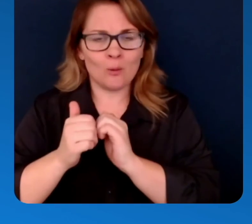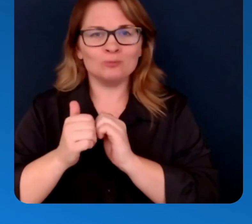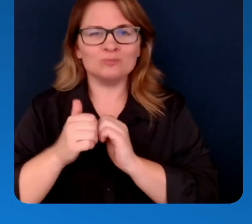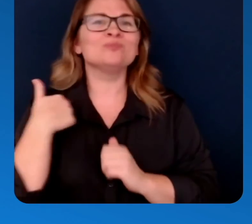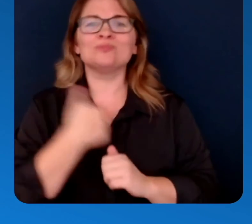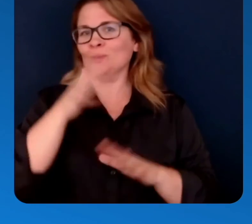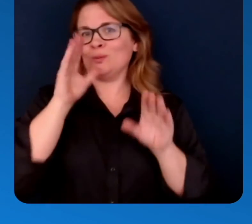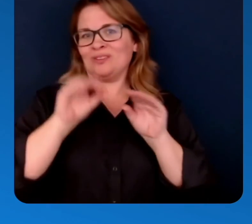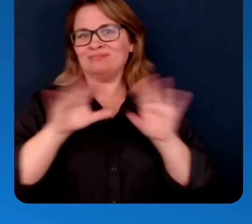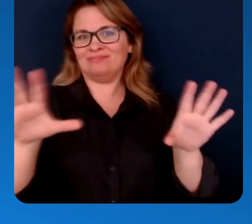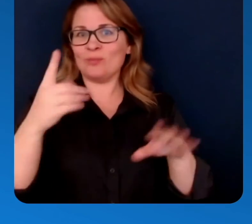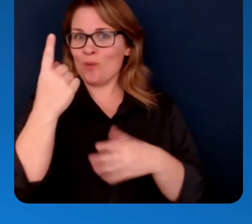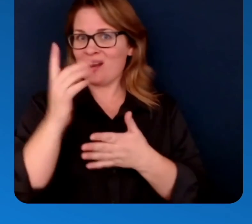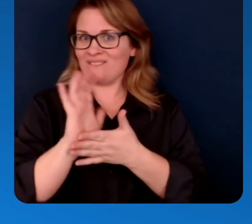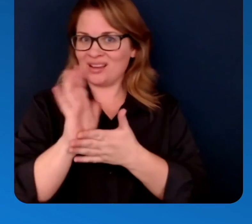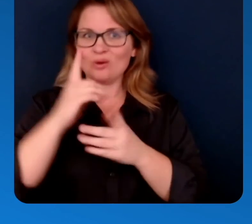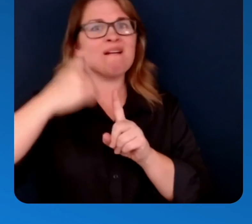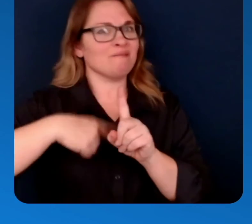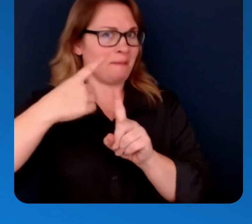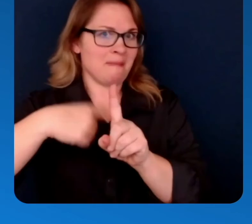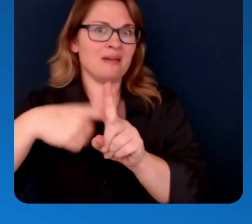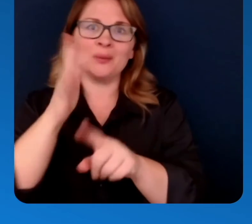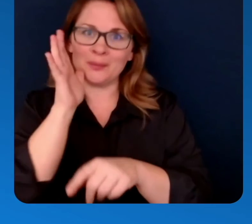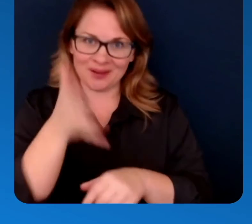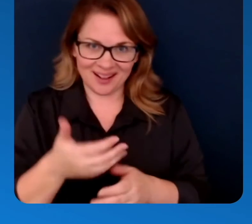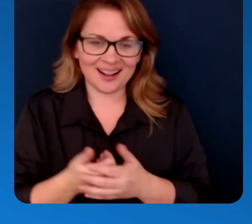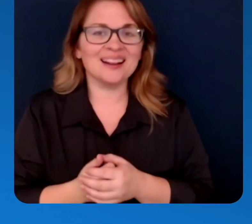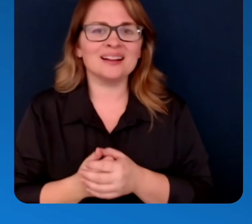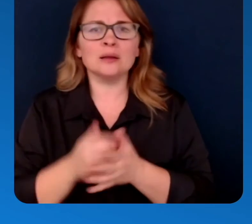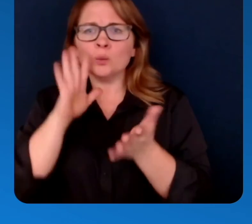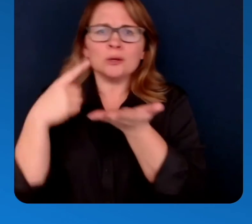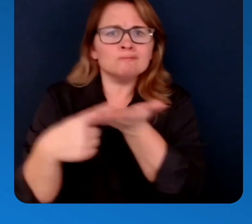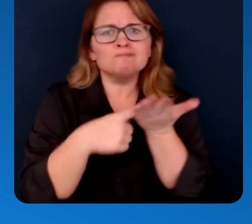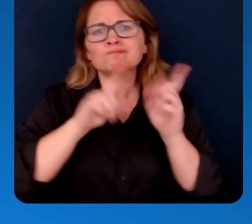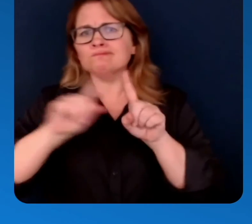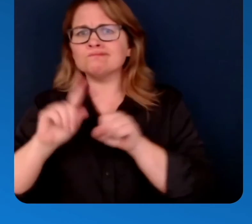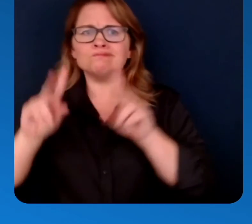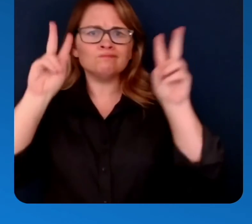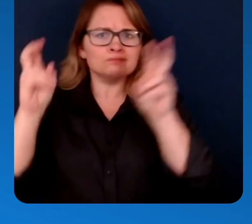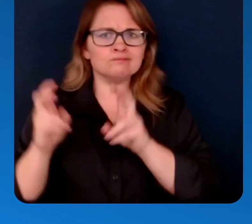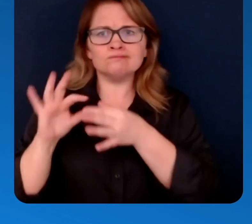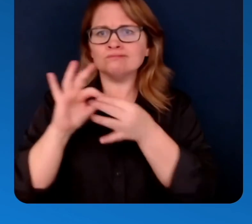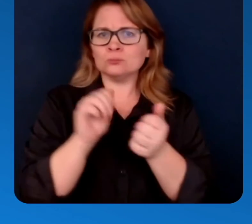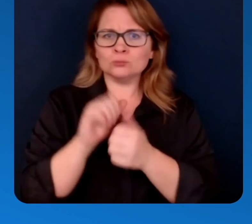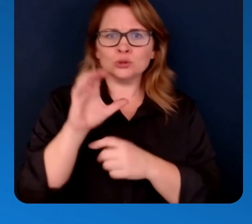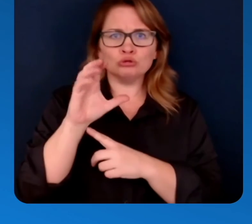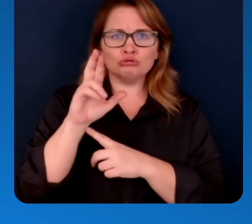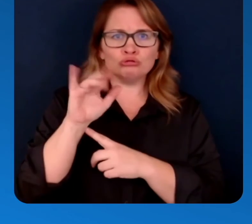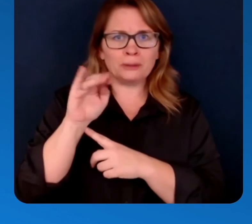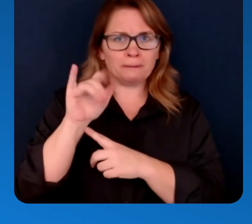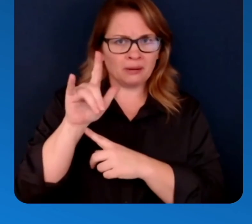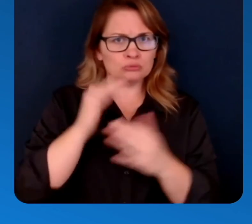all the way through the different potential conclusions of a criminal law case.